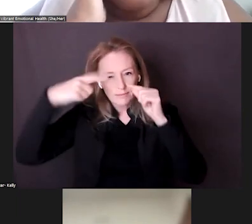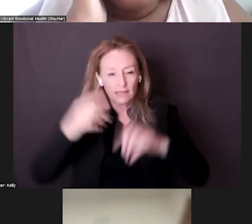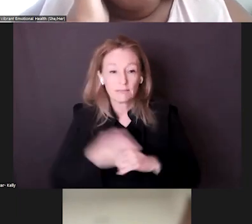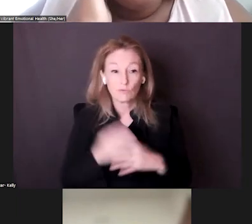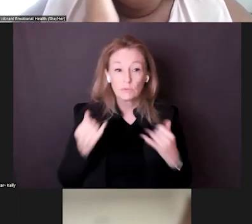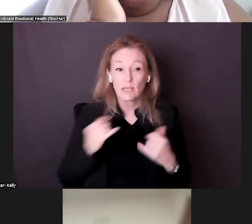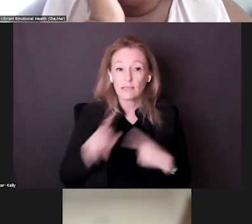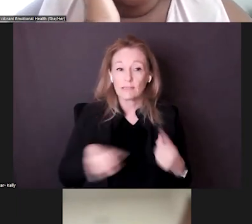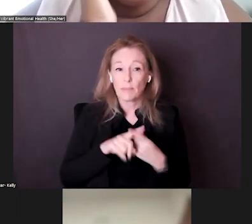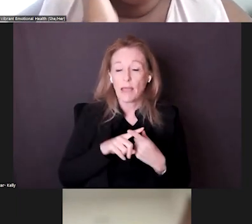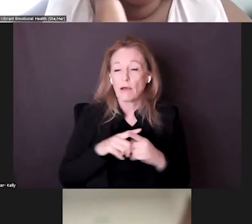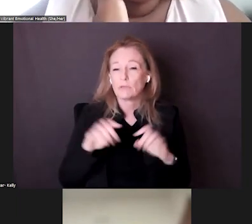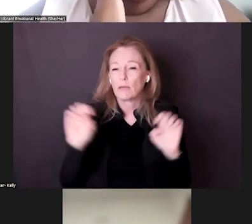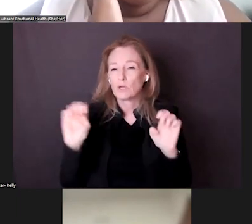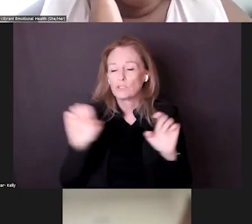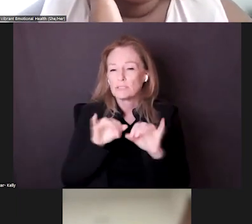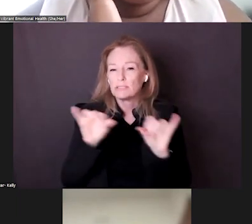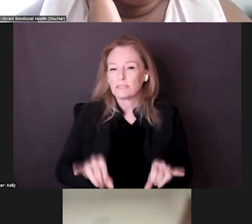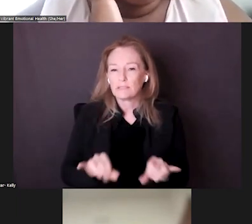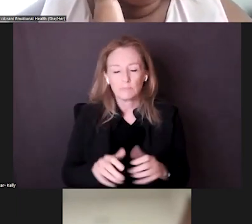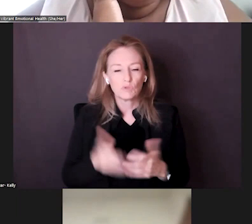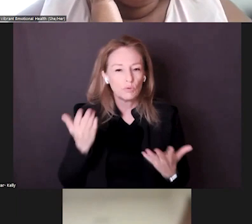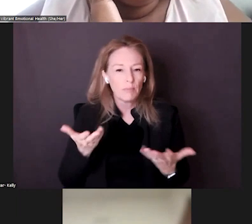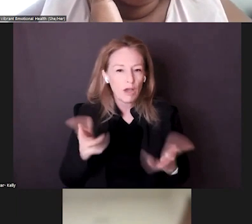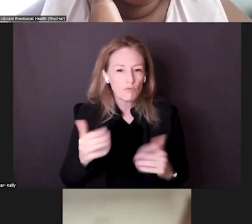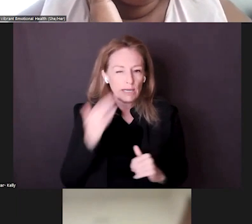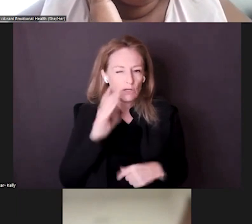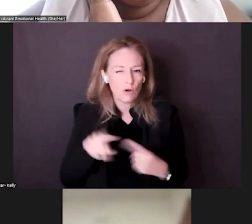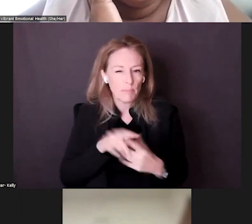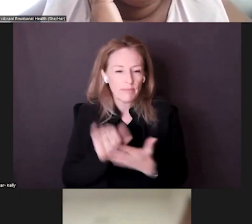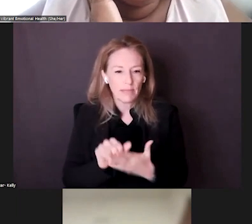YOU MAY BE FAMILIAR WITH THIS. A 911 EMERGENCY SYSTEM